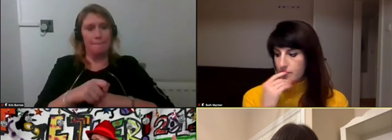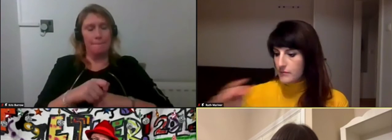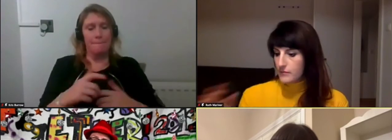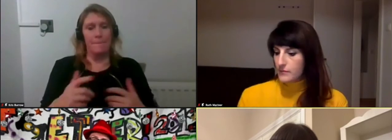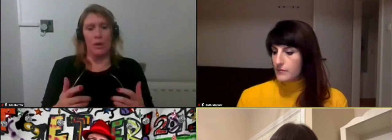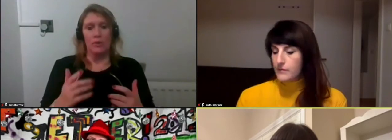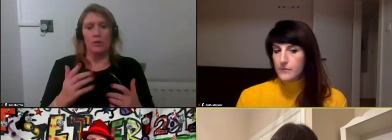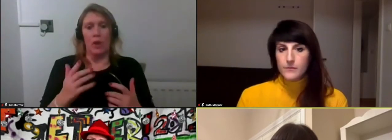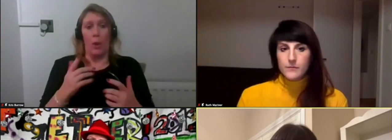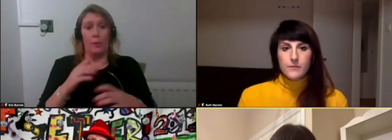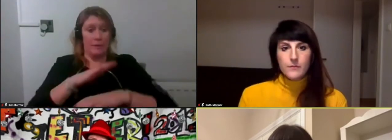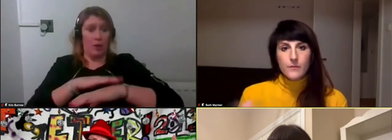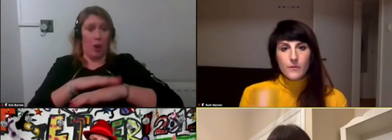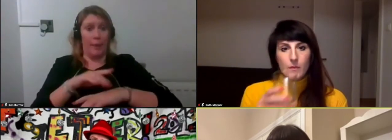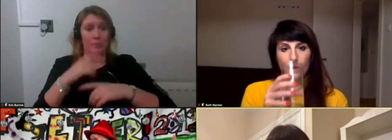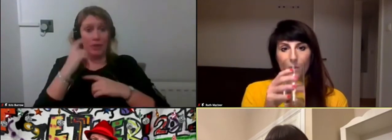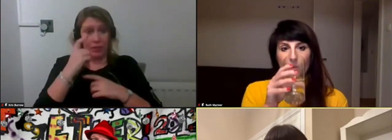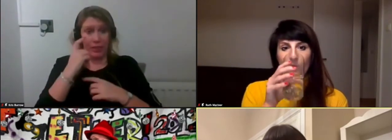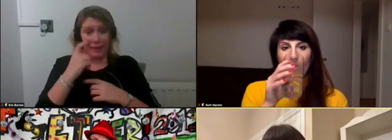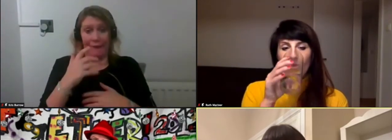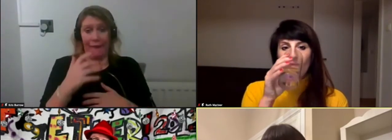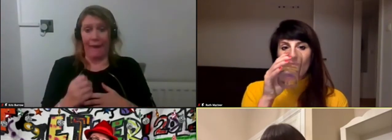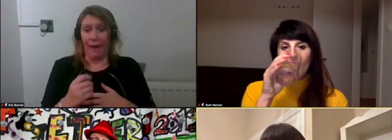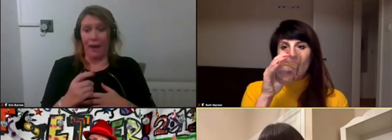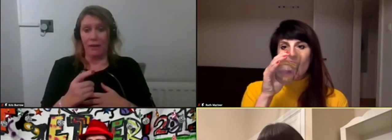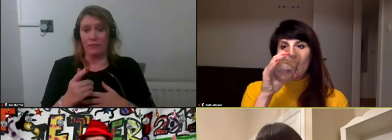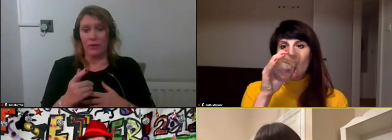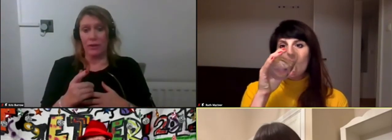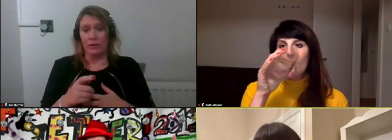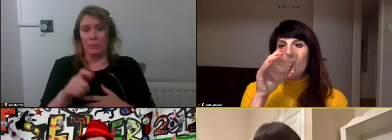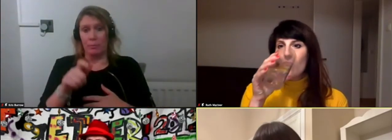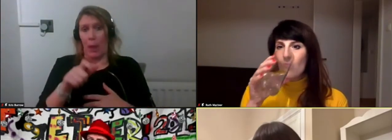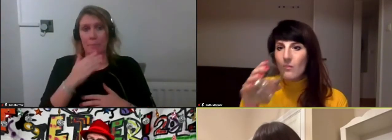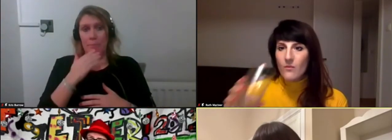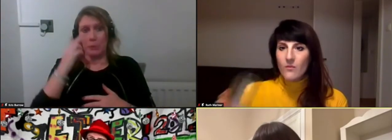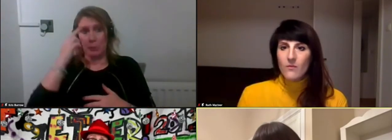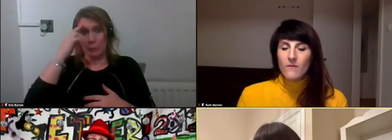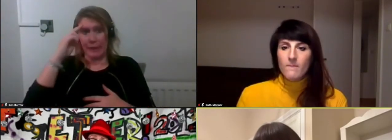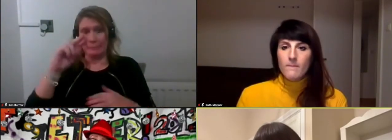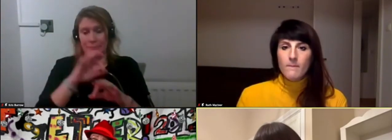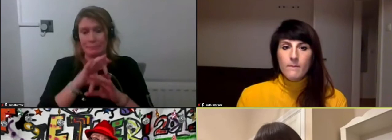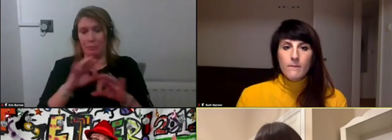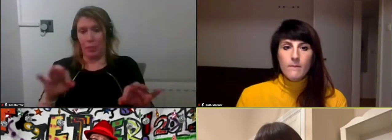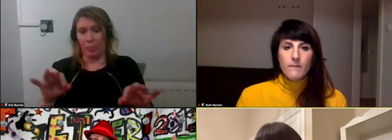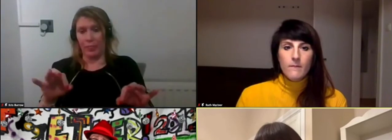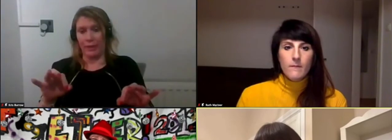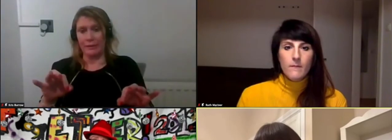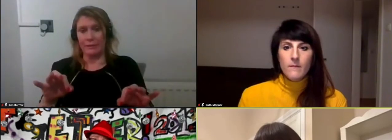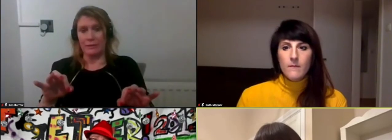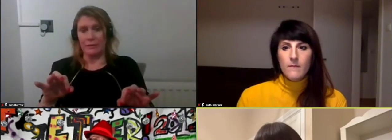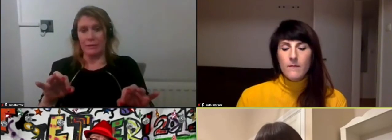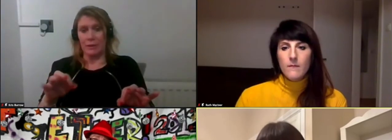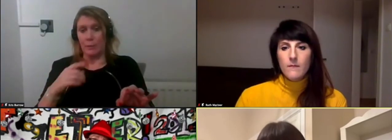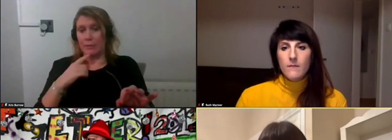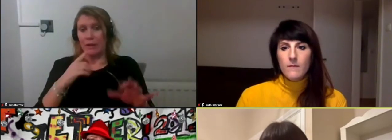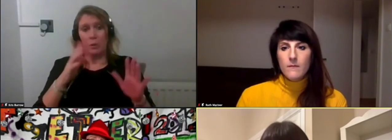that, I have an anonymous attendee that's, that's the name on the thing, which is fine, we do stress to people you do not